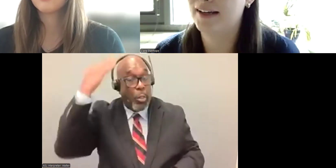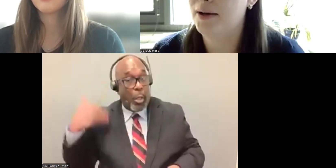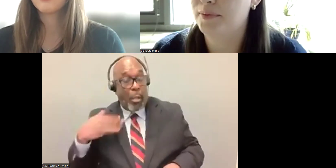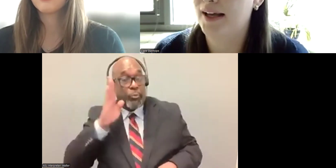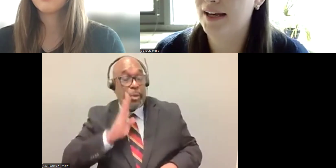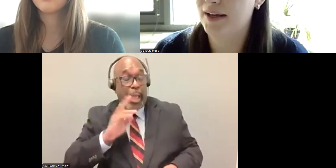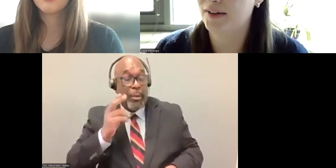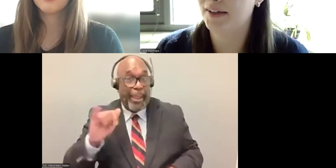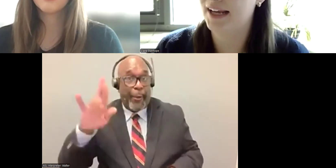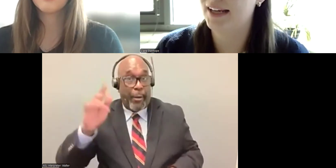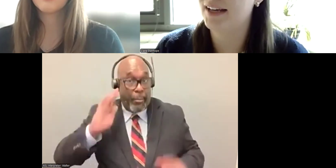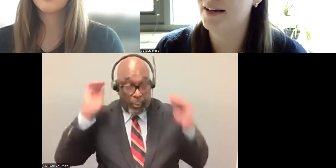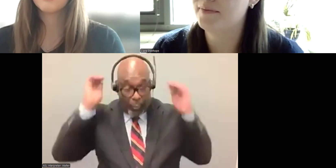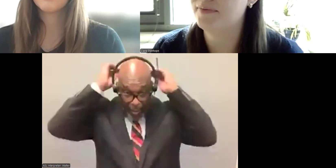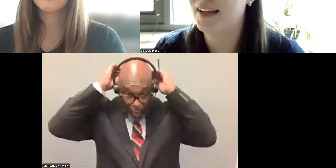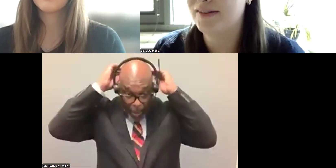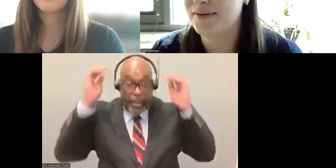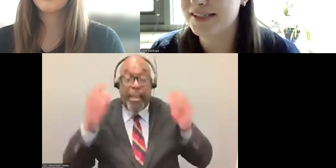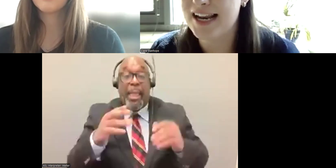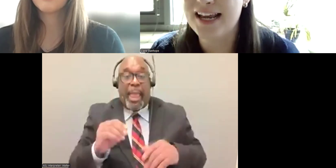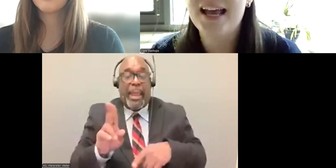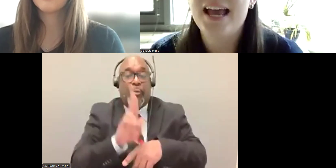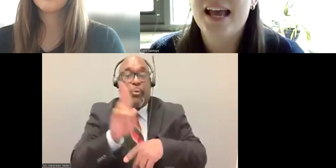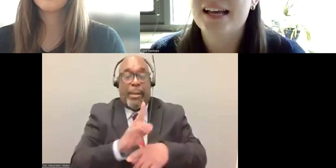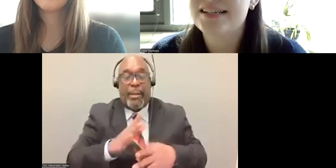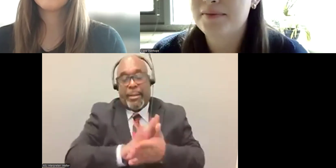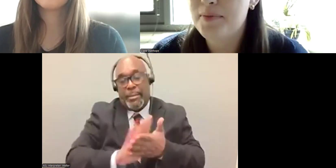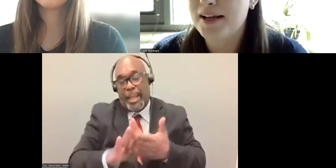13:16:12 up, and I'm wearing a navy 13:16:13 sweater today. And I'm going to